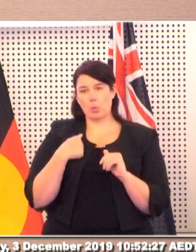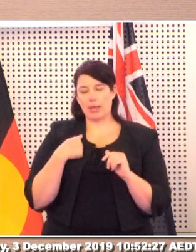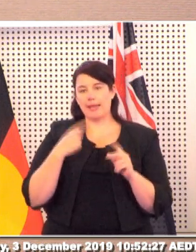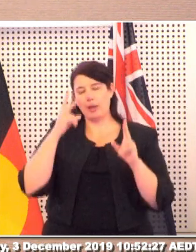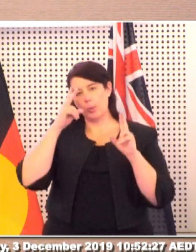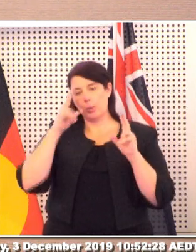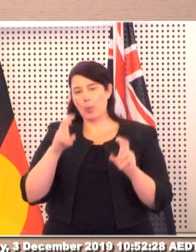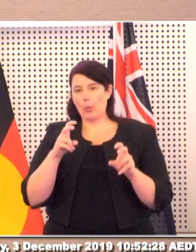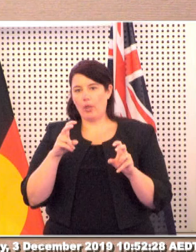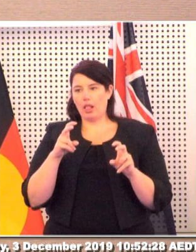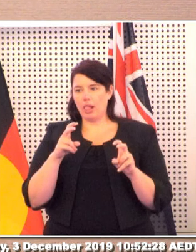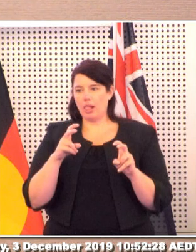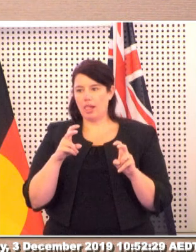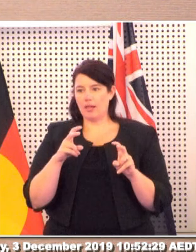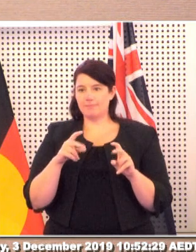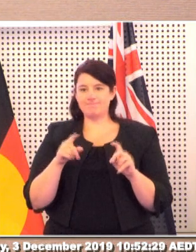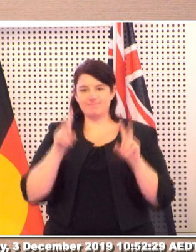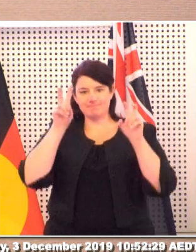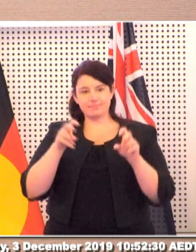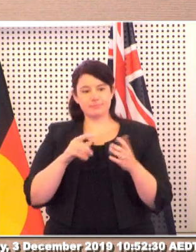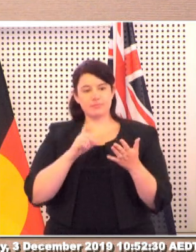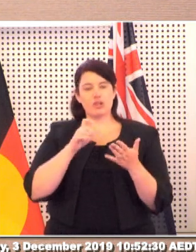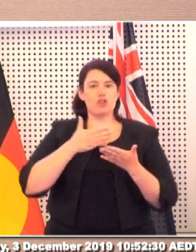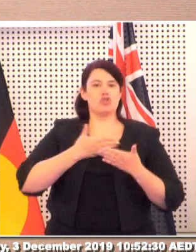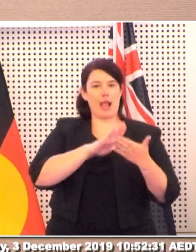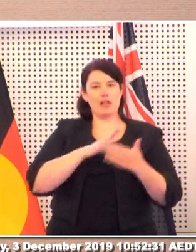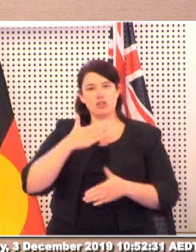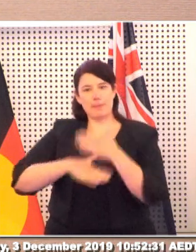euphemistically as “challenging behaviour” or “behaviours of concern”.